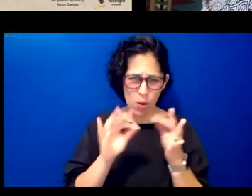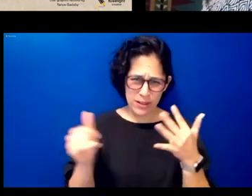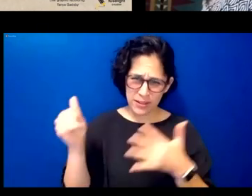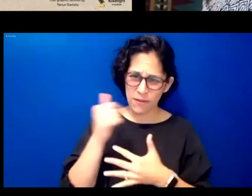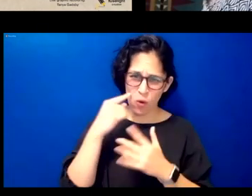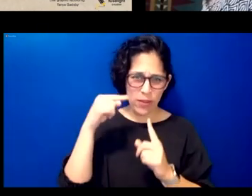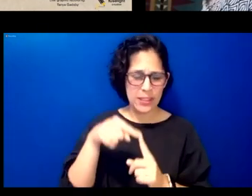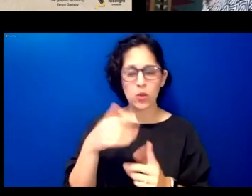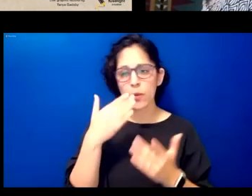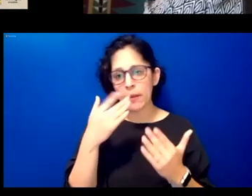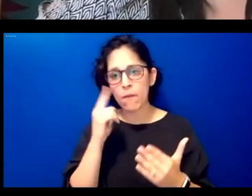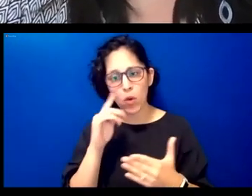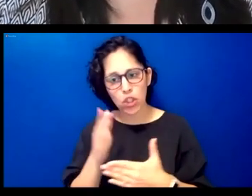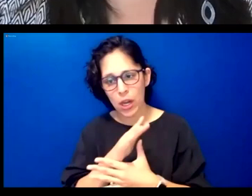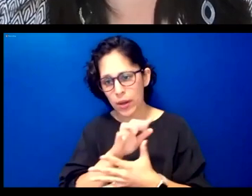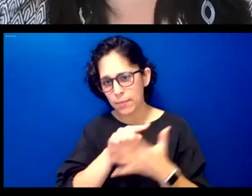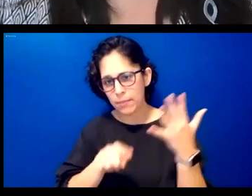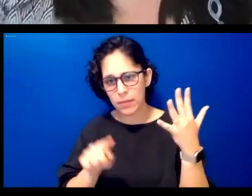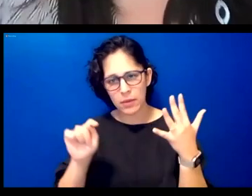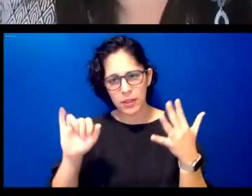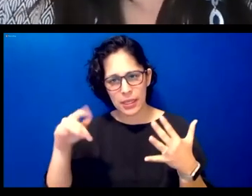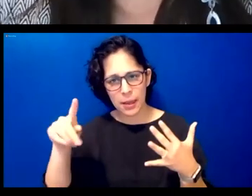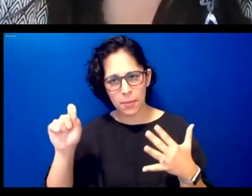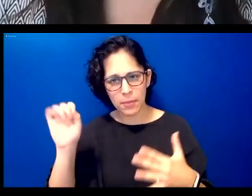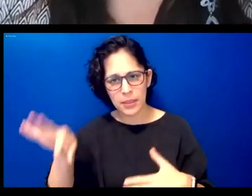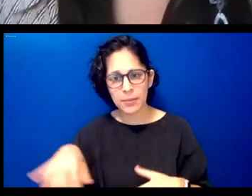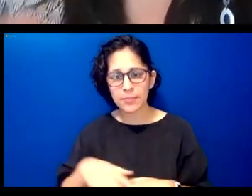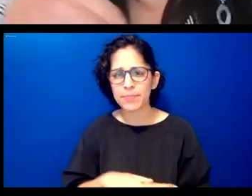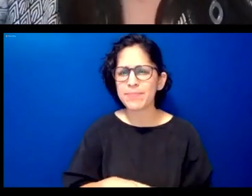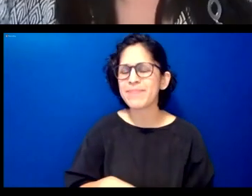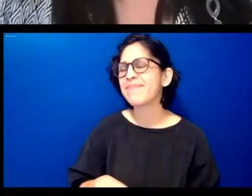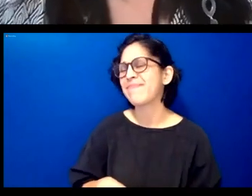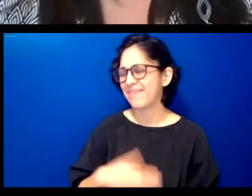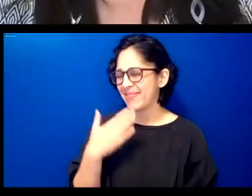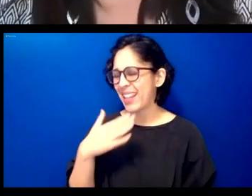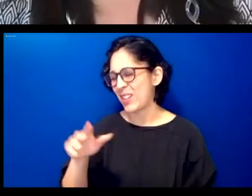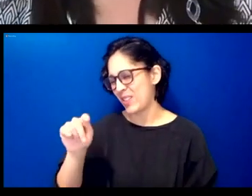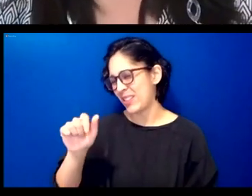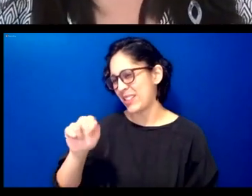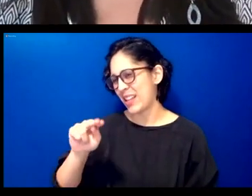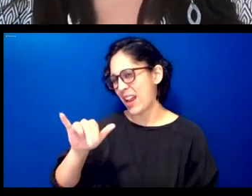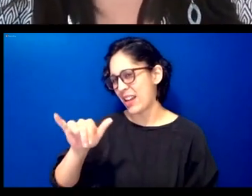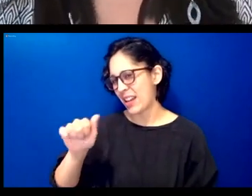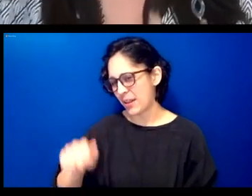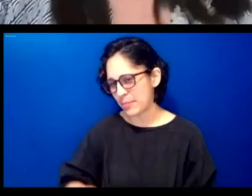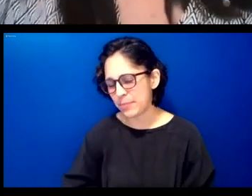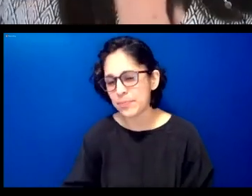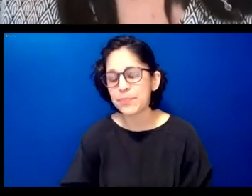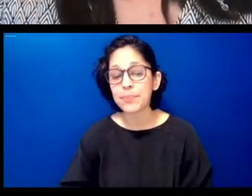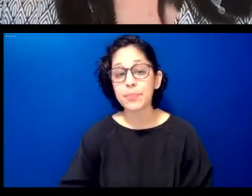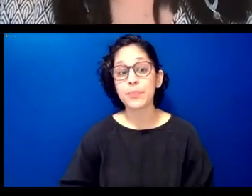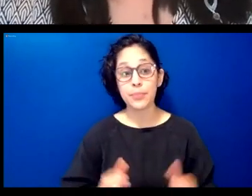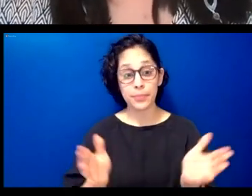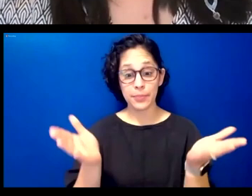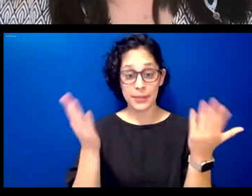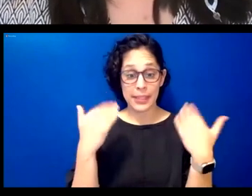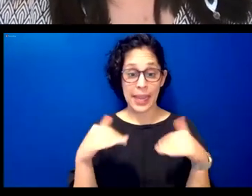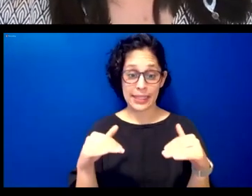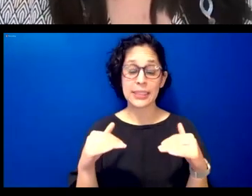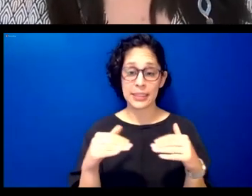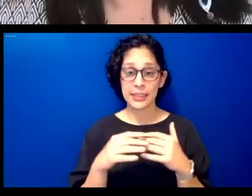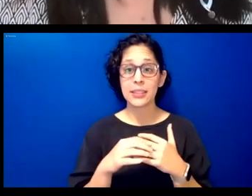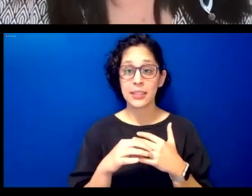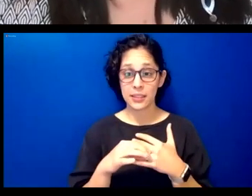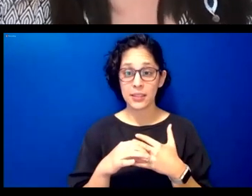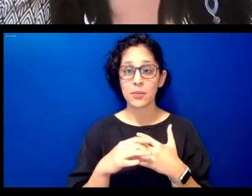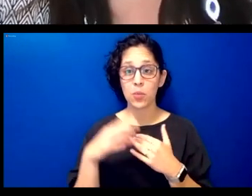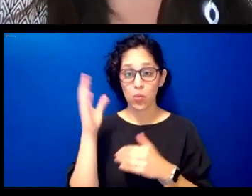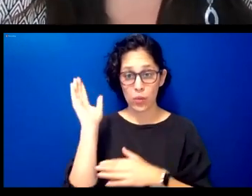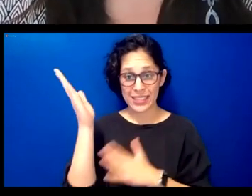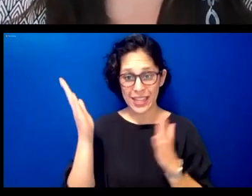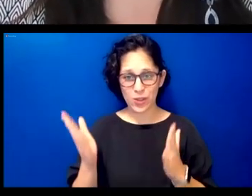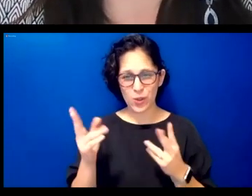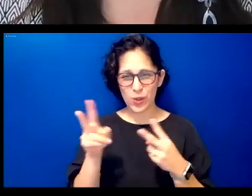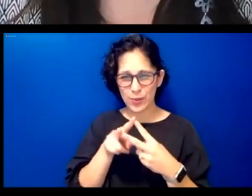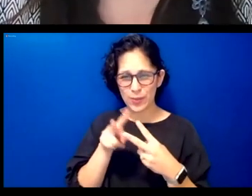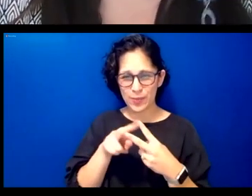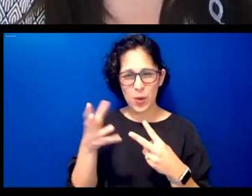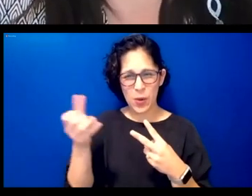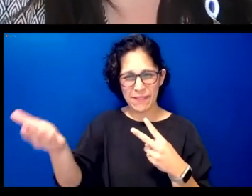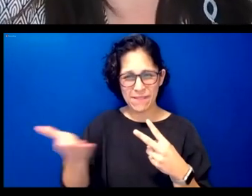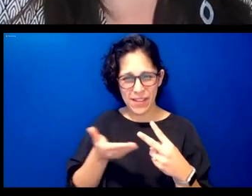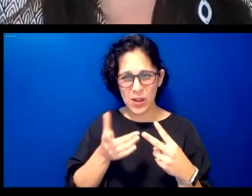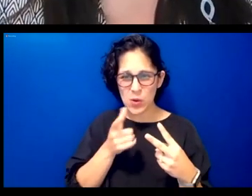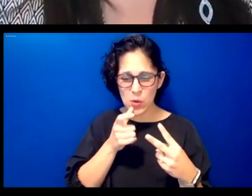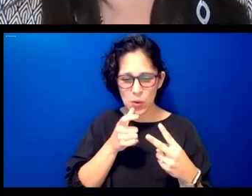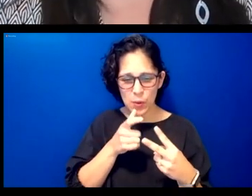yeah okay tanya so the next um the next presenters that i'd like to invite up are lakosh joshua